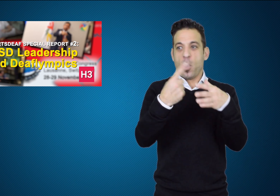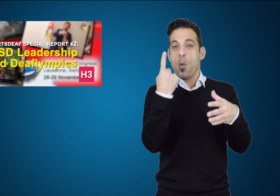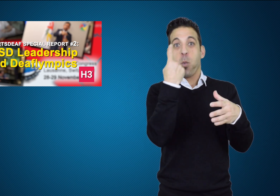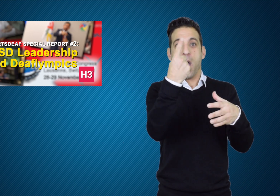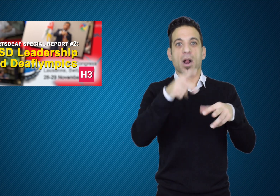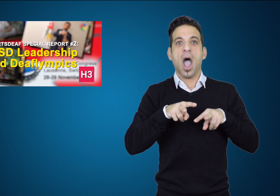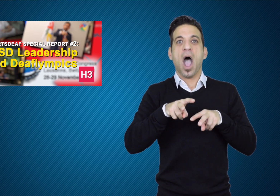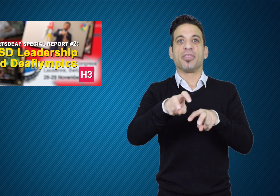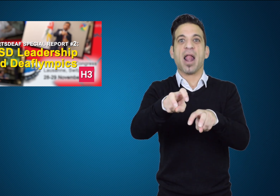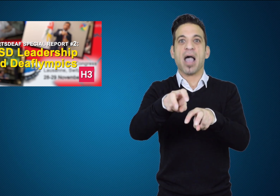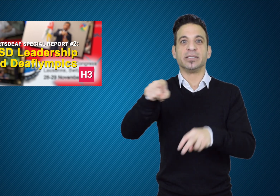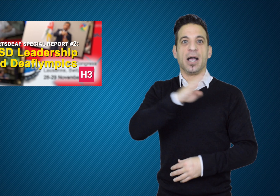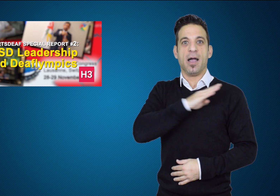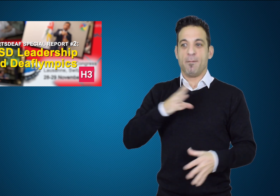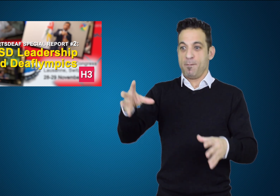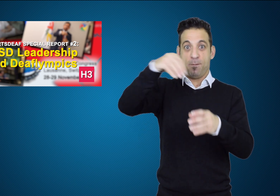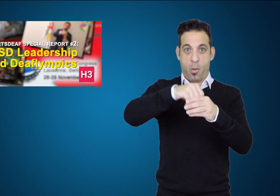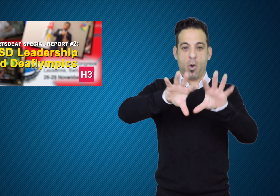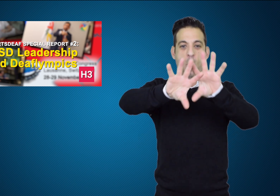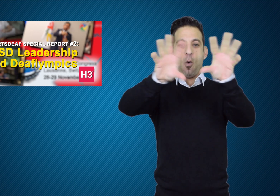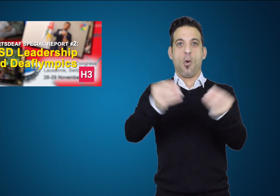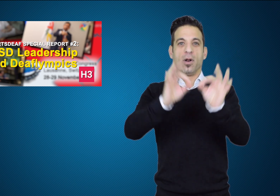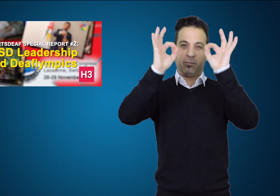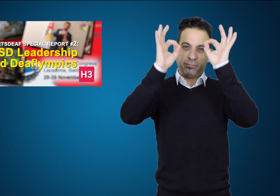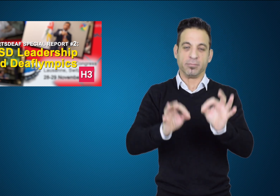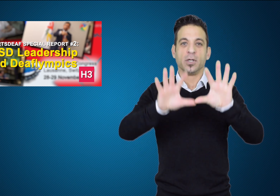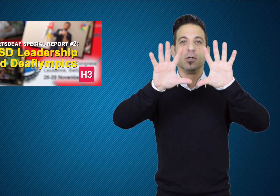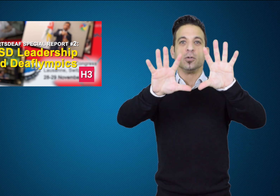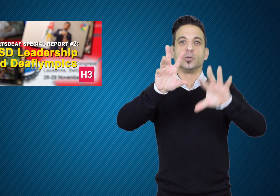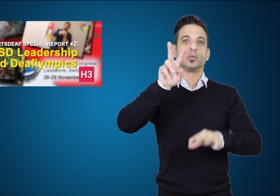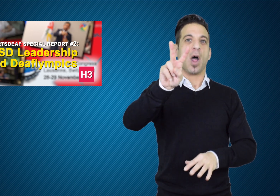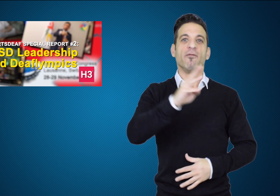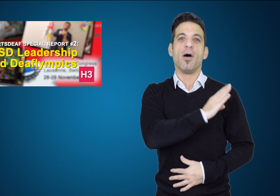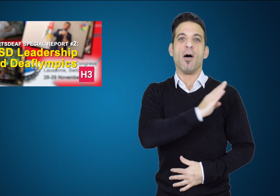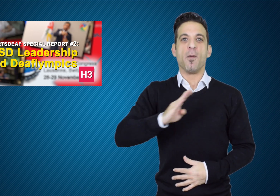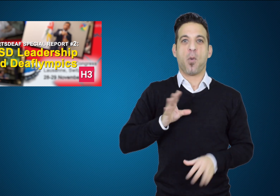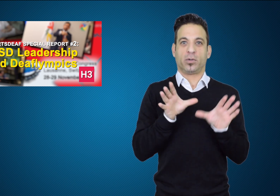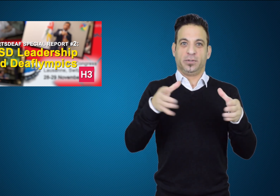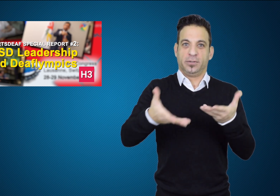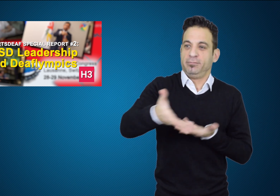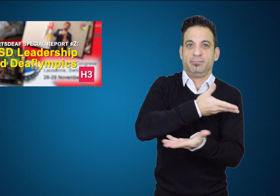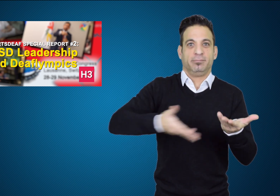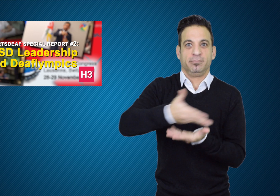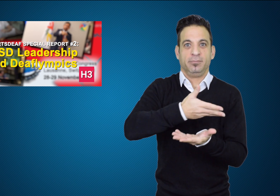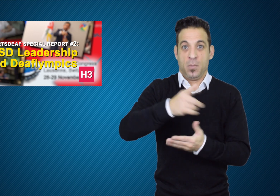one athlete was added for a total of 12 board members.